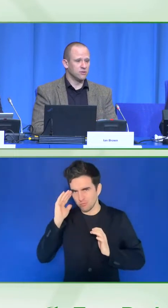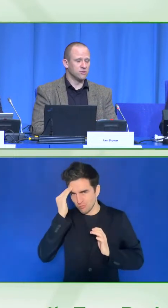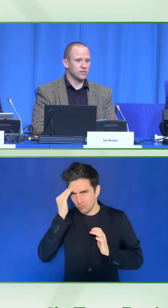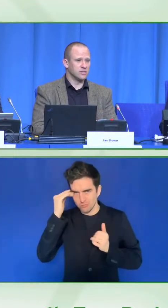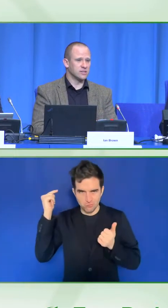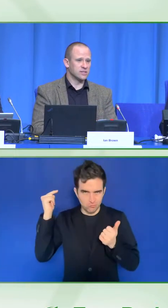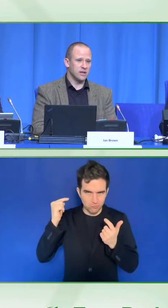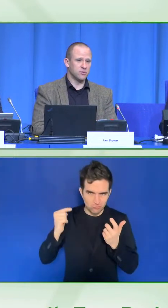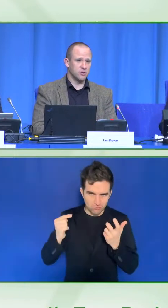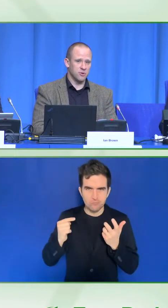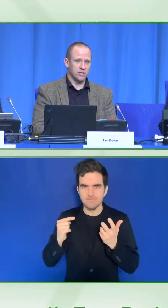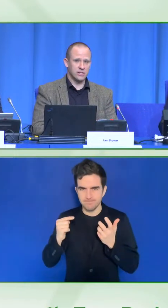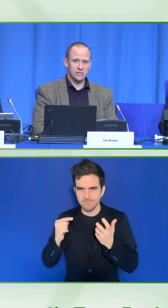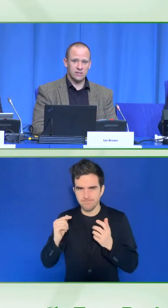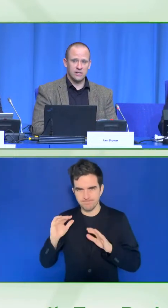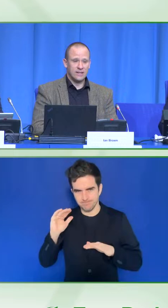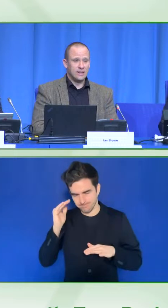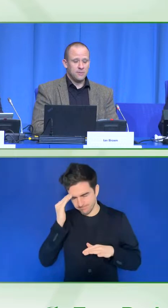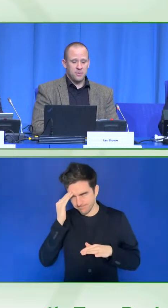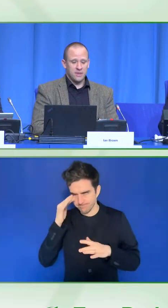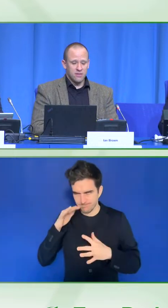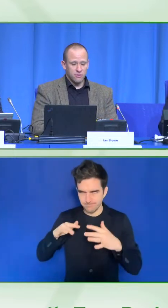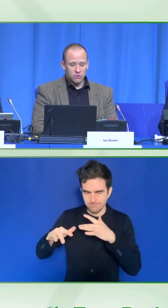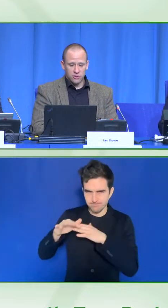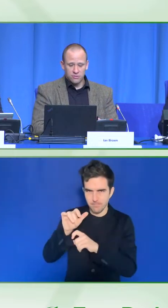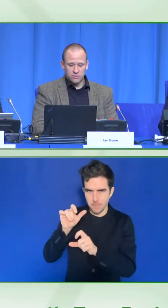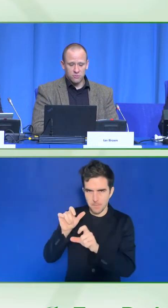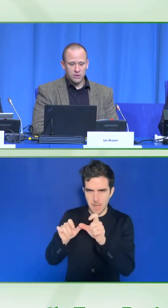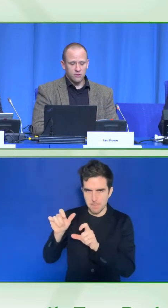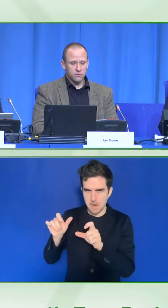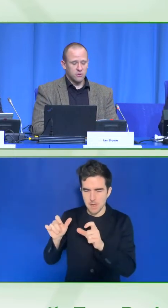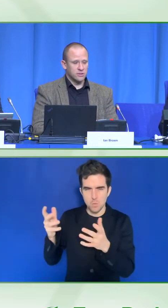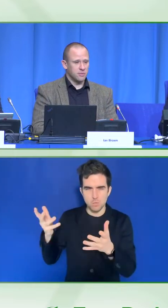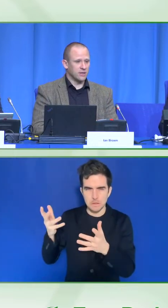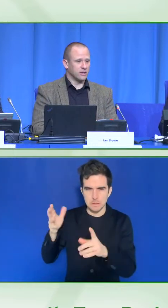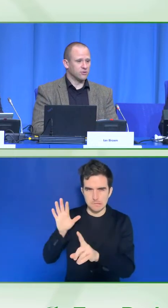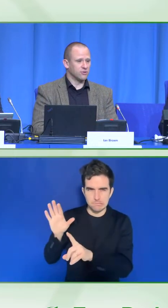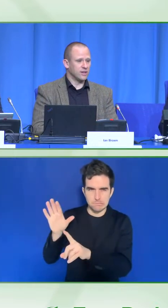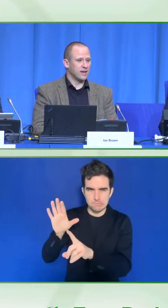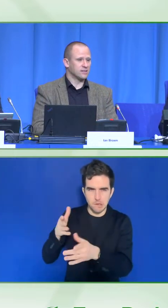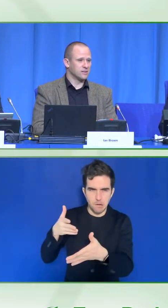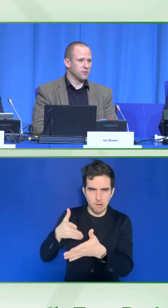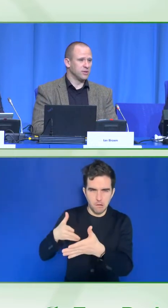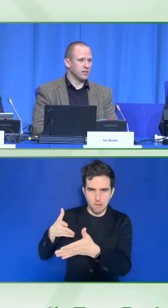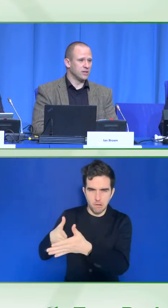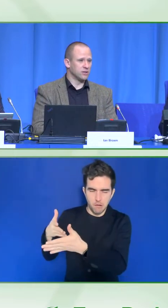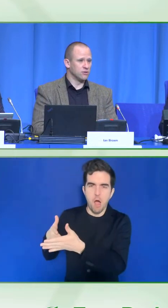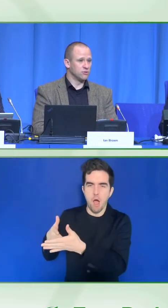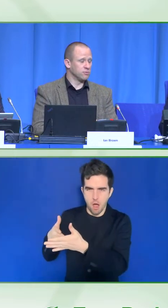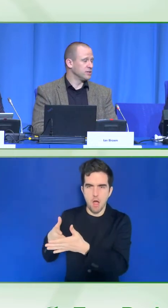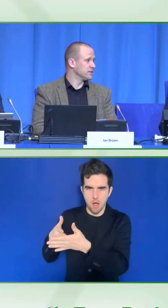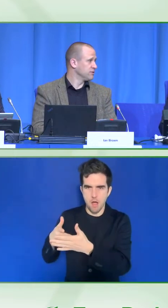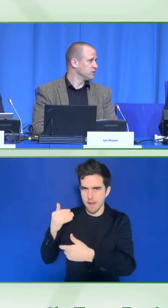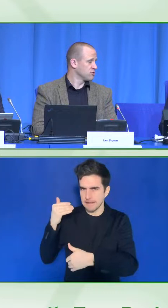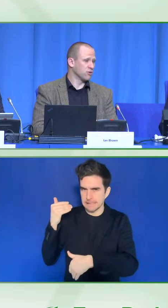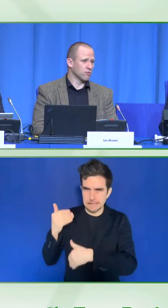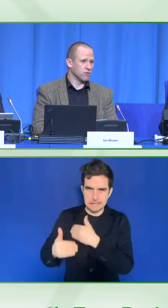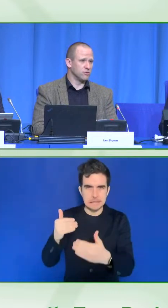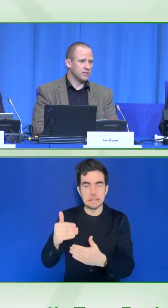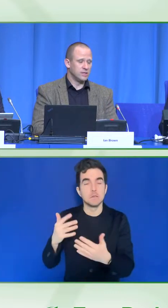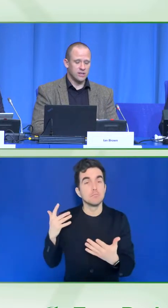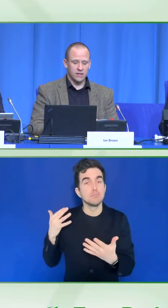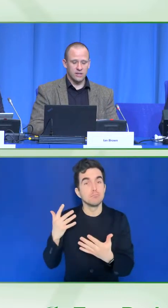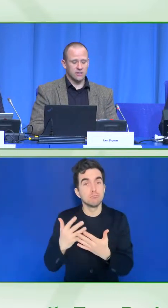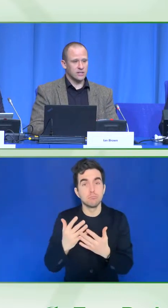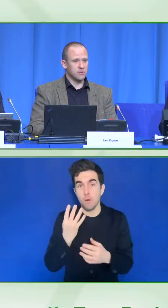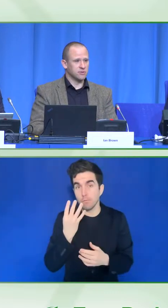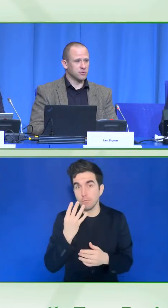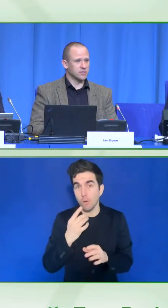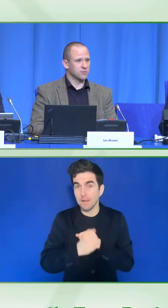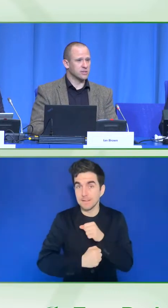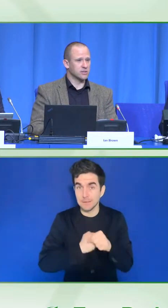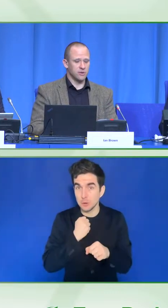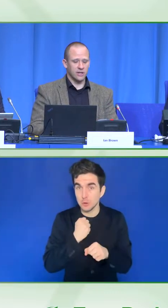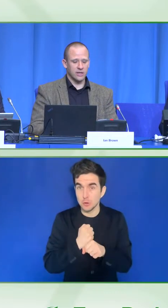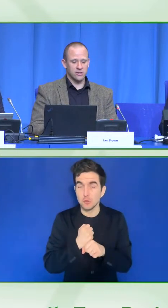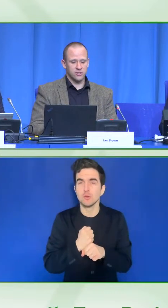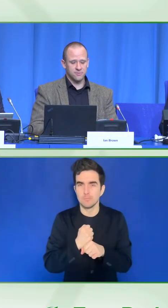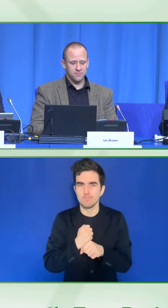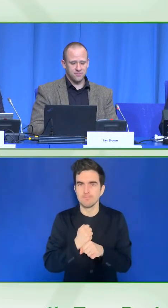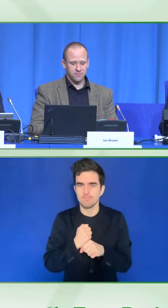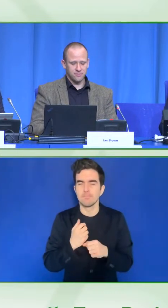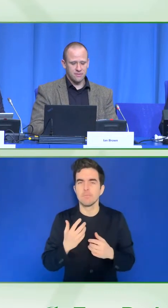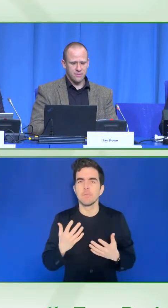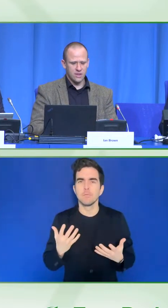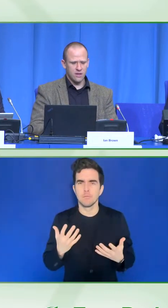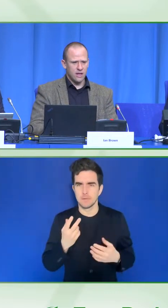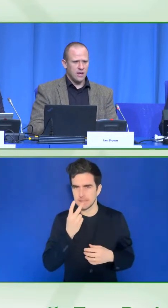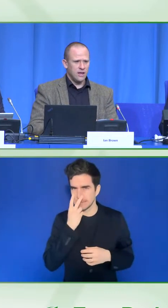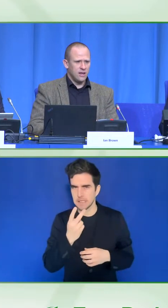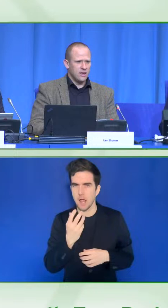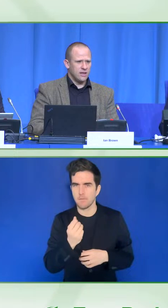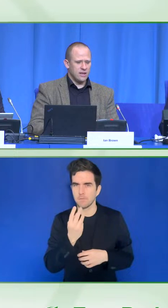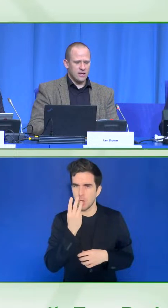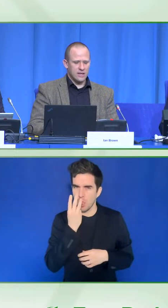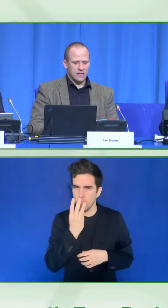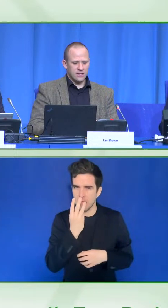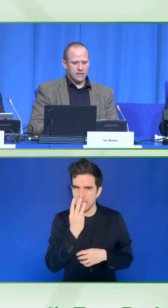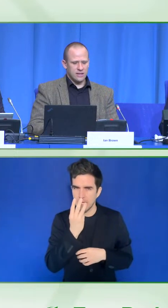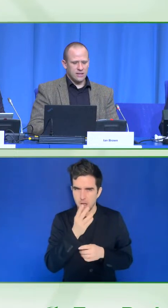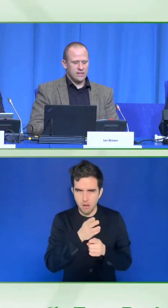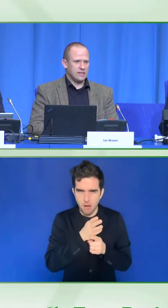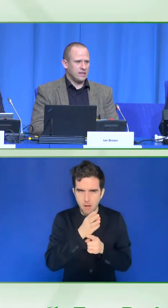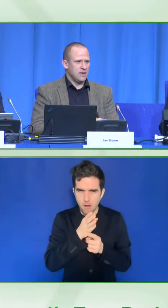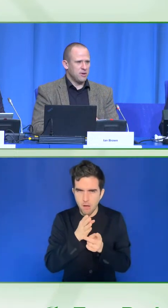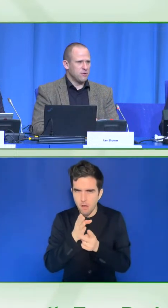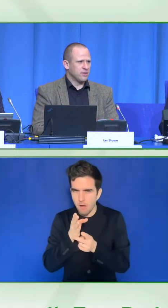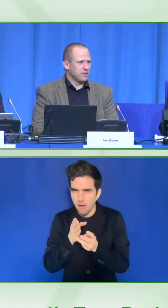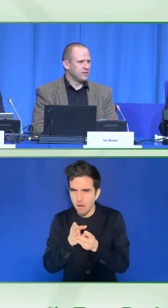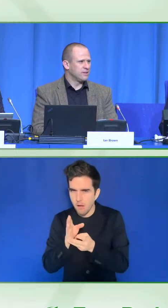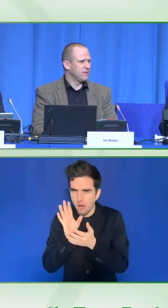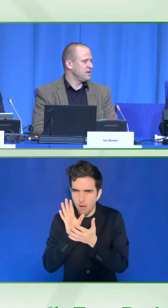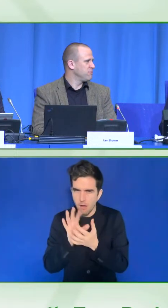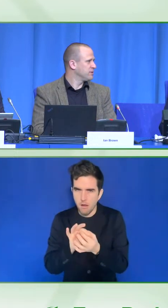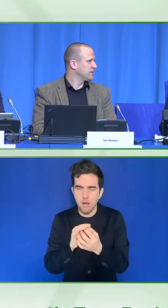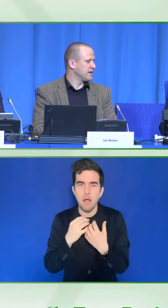inclusion both in Japan and in 48 countries abroad, particularly in Southeast Asia.